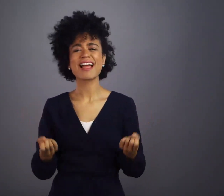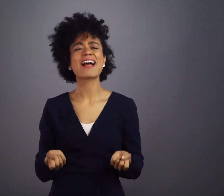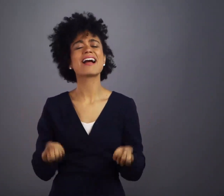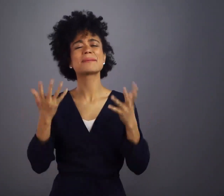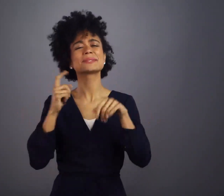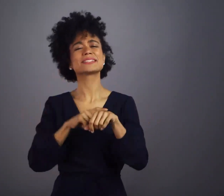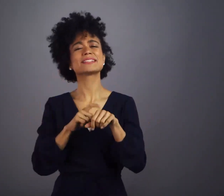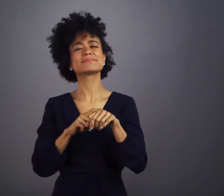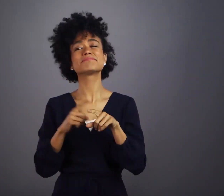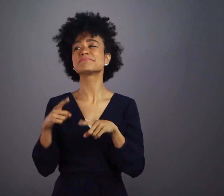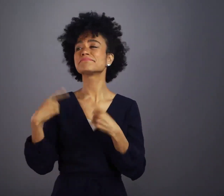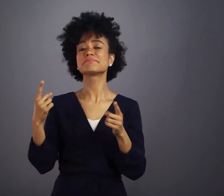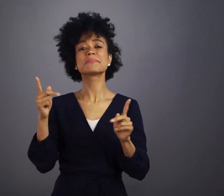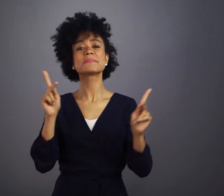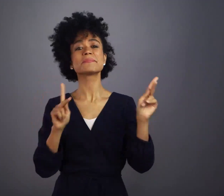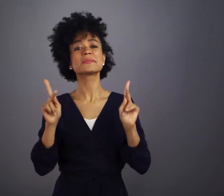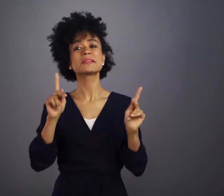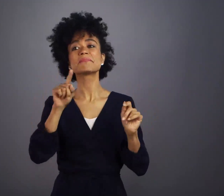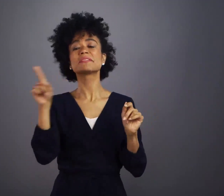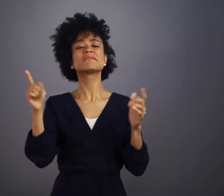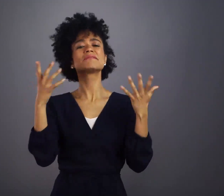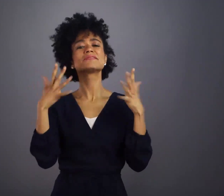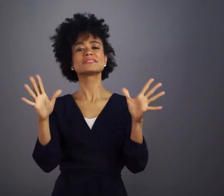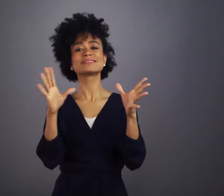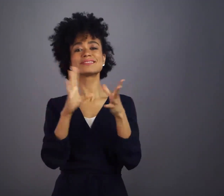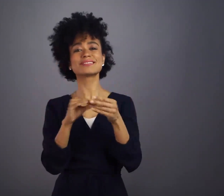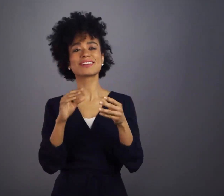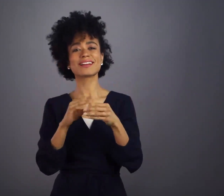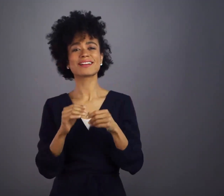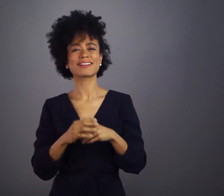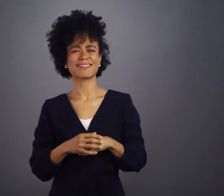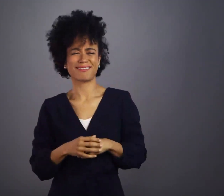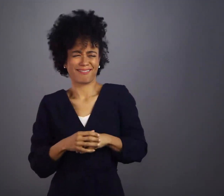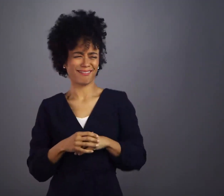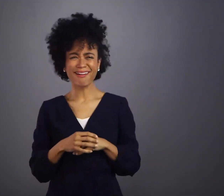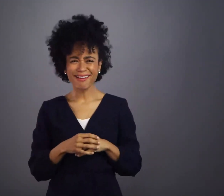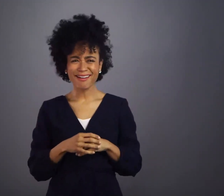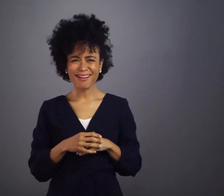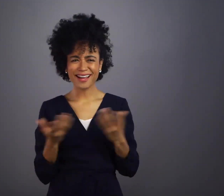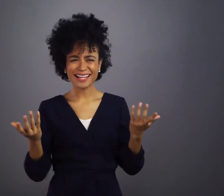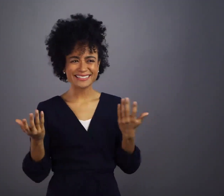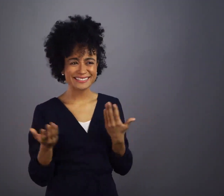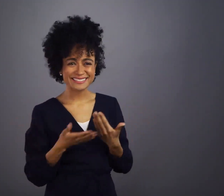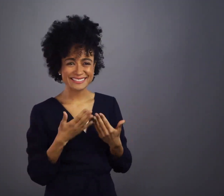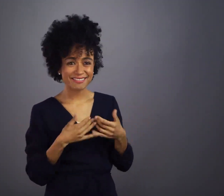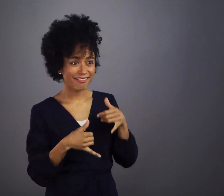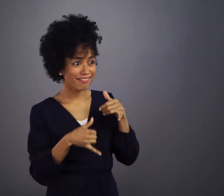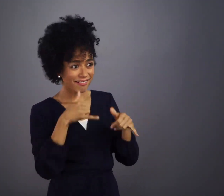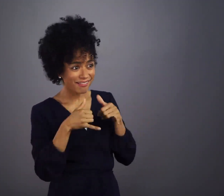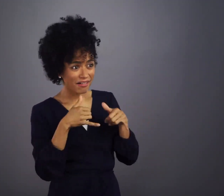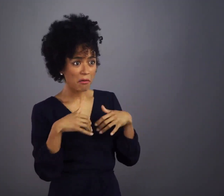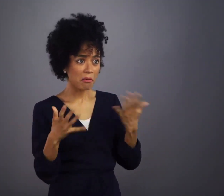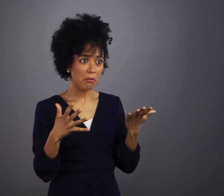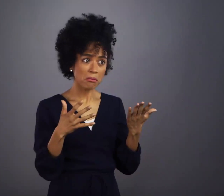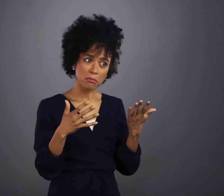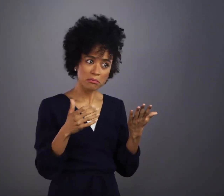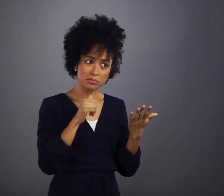How many times people have said to us: "I can take it or leave it alone. Why can't he?"